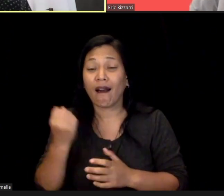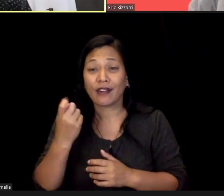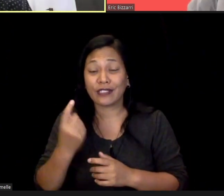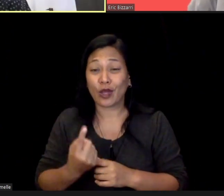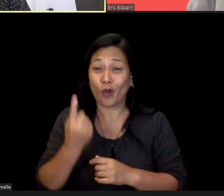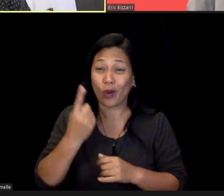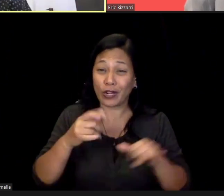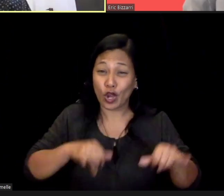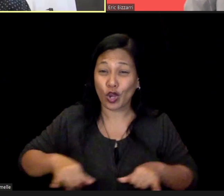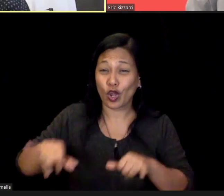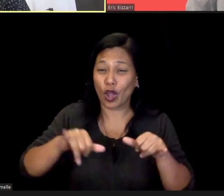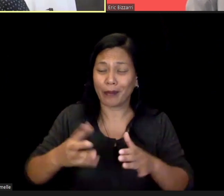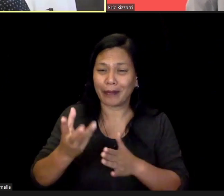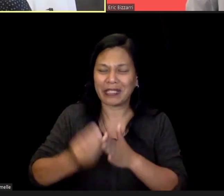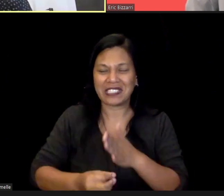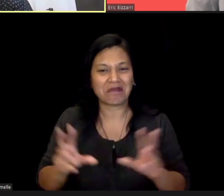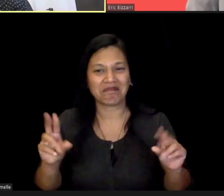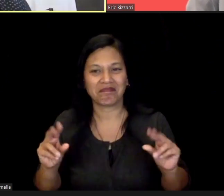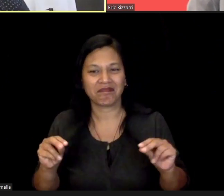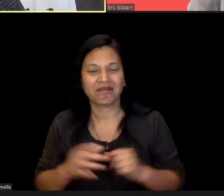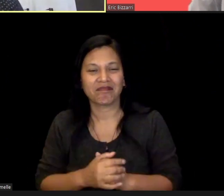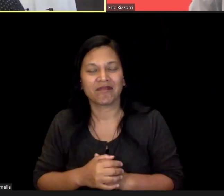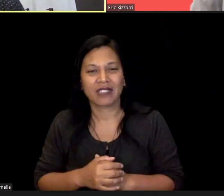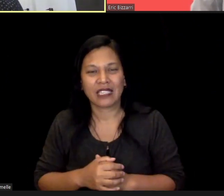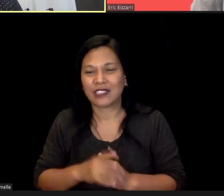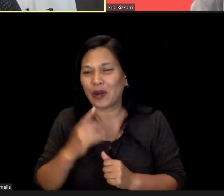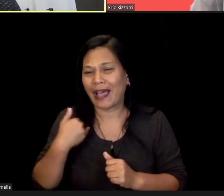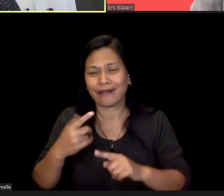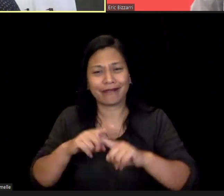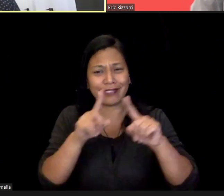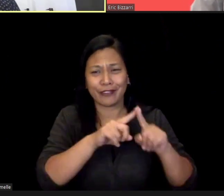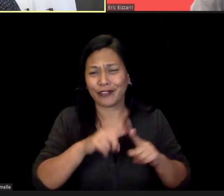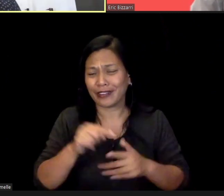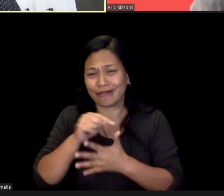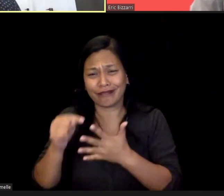It is this kind of a variety of different little things.